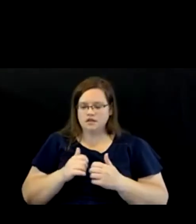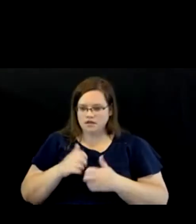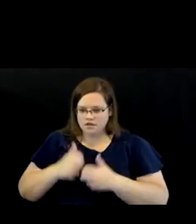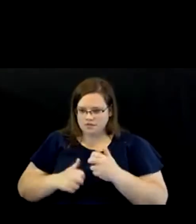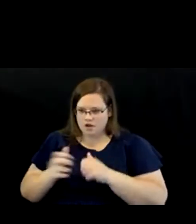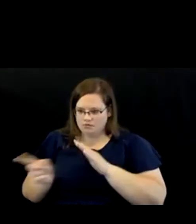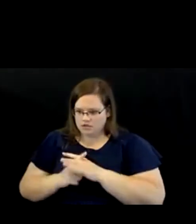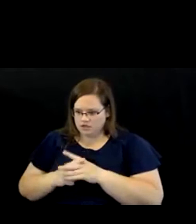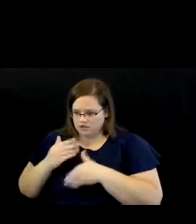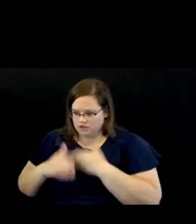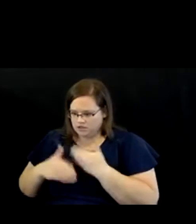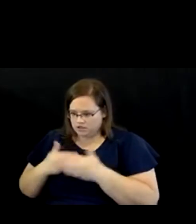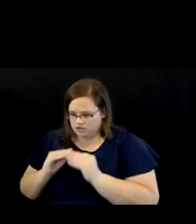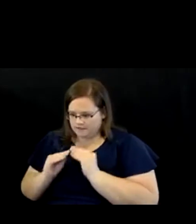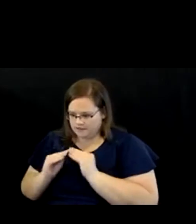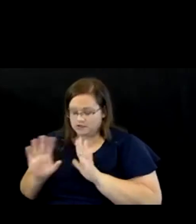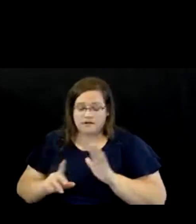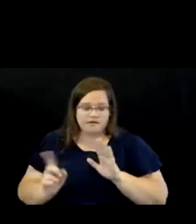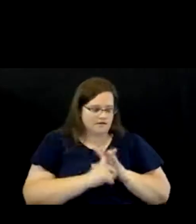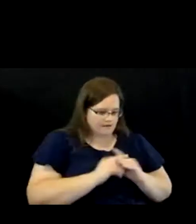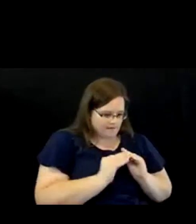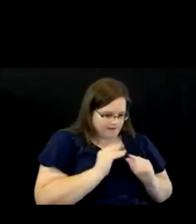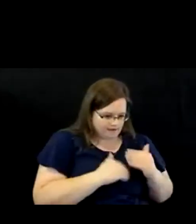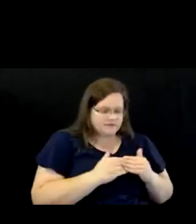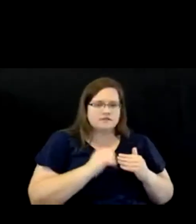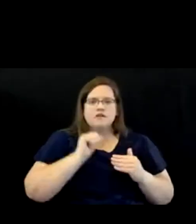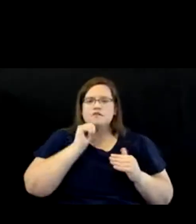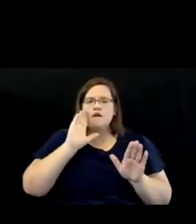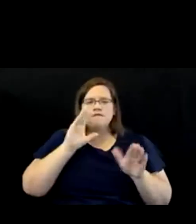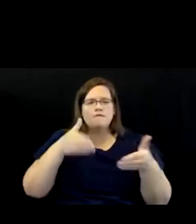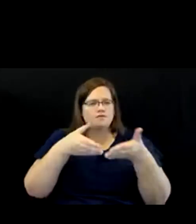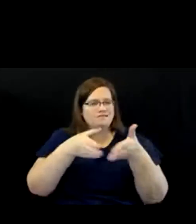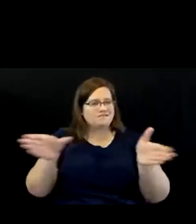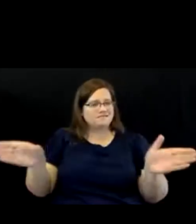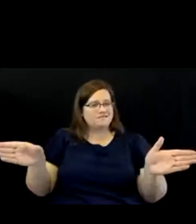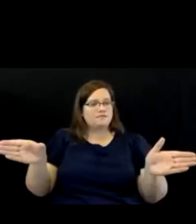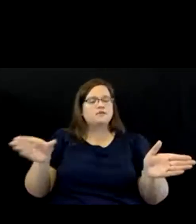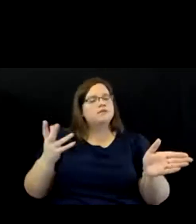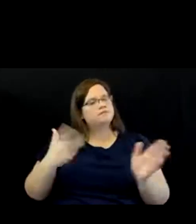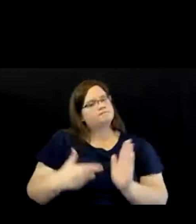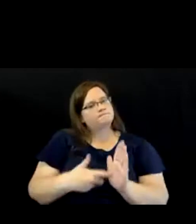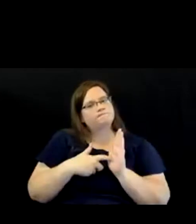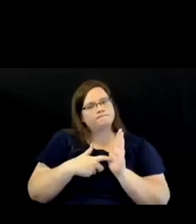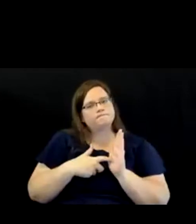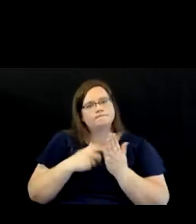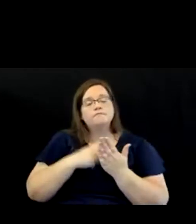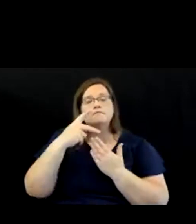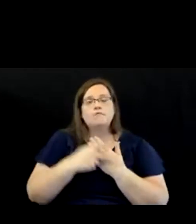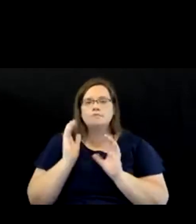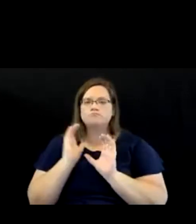really a criticism. Sometimes that's all you can do, but it really is a requirement that these programs are looking to identify who are the